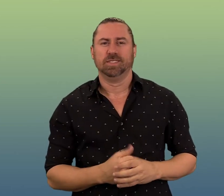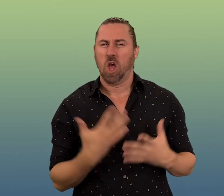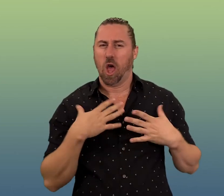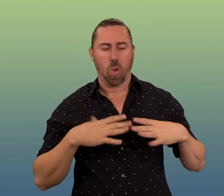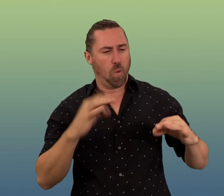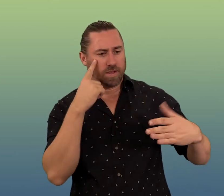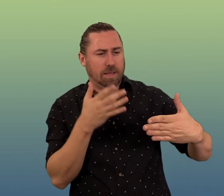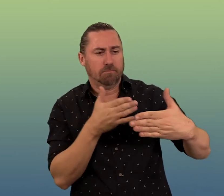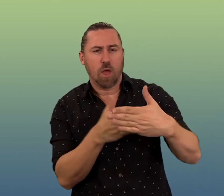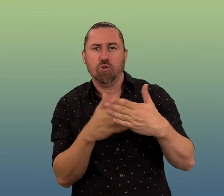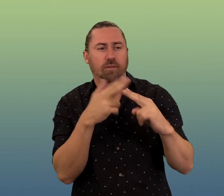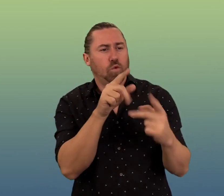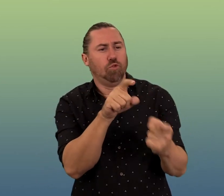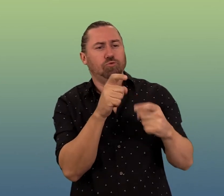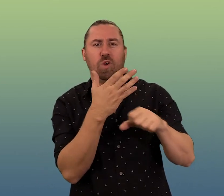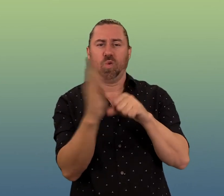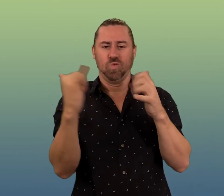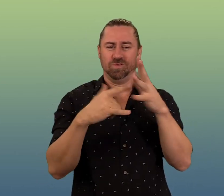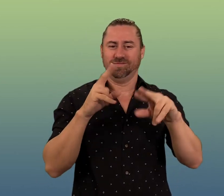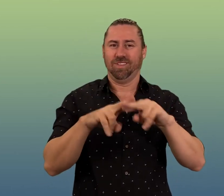Removal of barriers in the recruitment process.